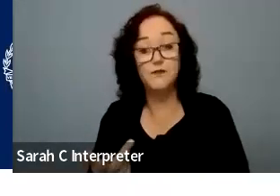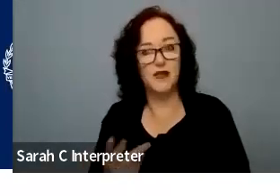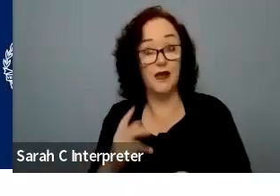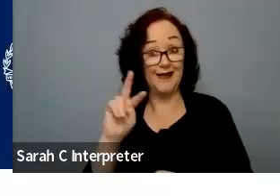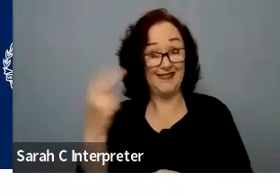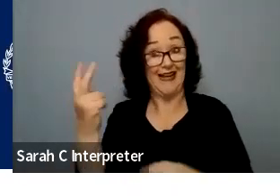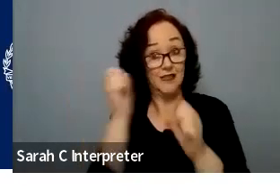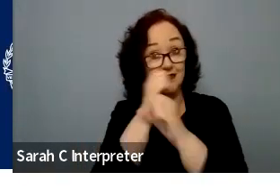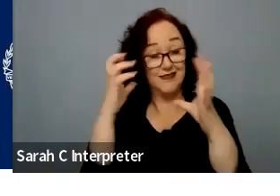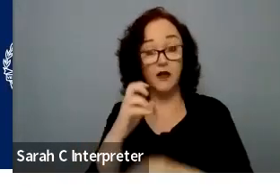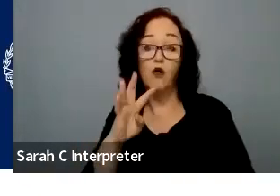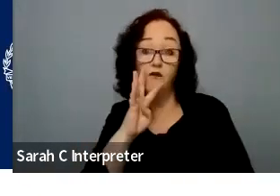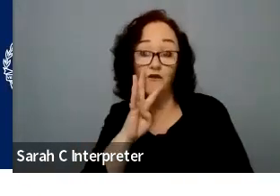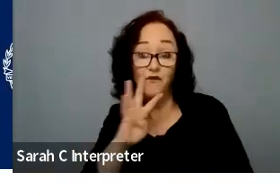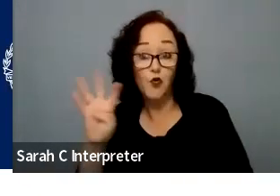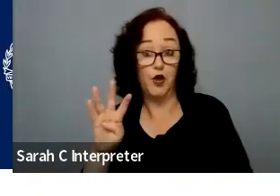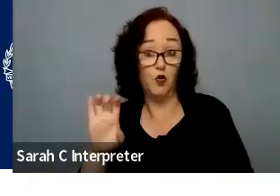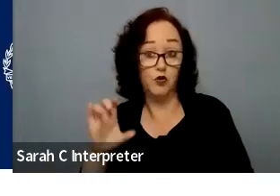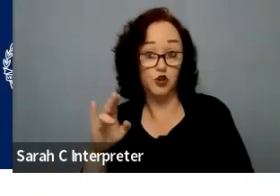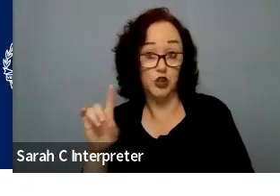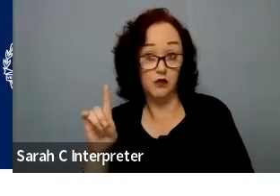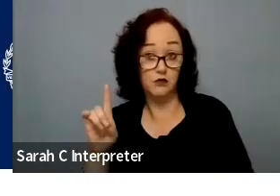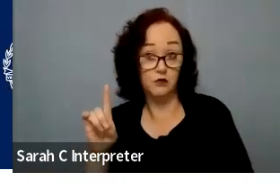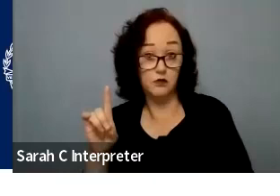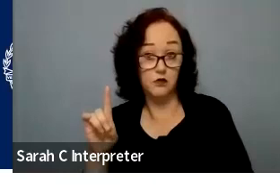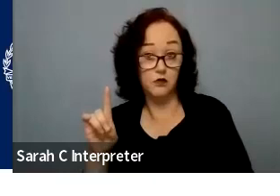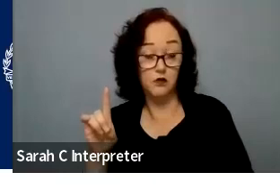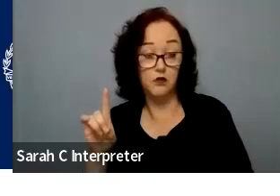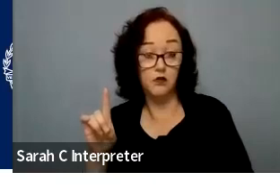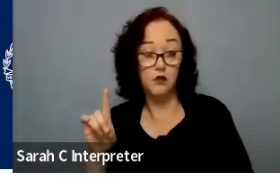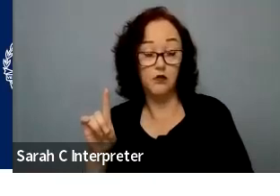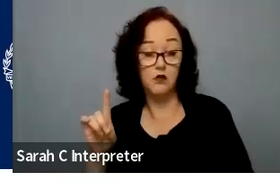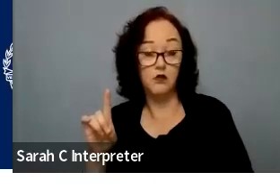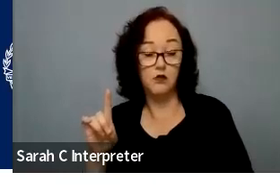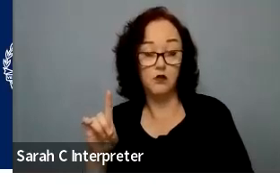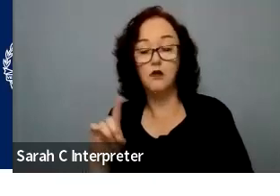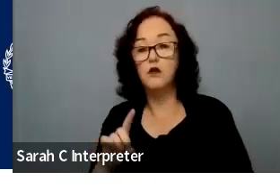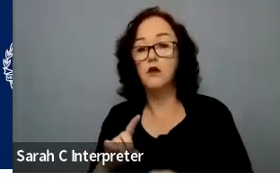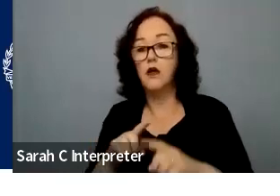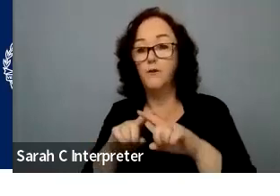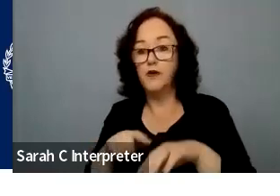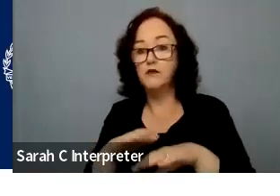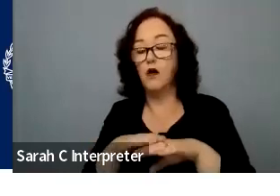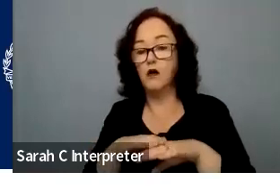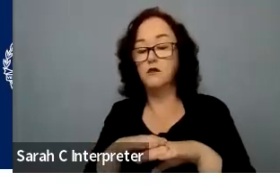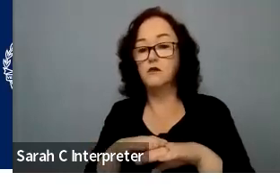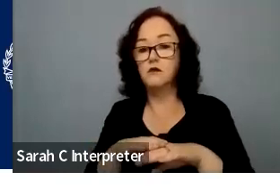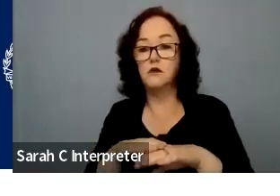child this is based on the description of one of our members of The Advisory committee's son,